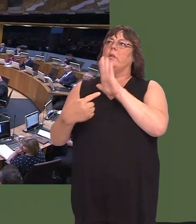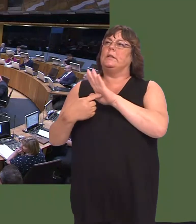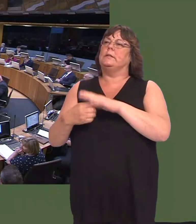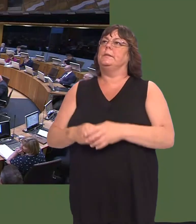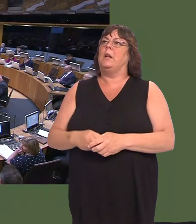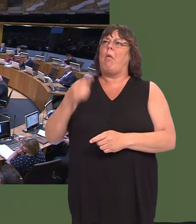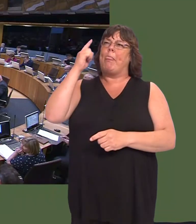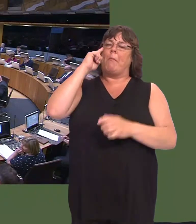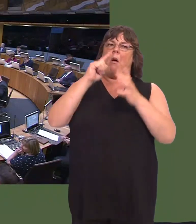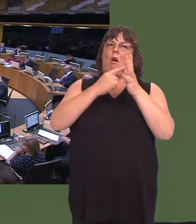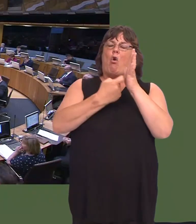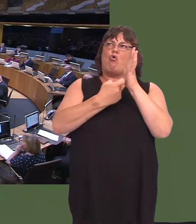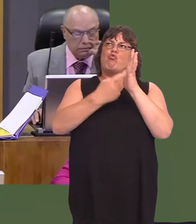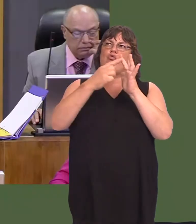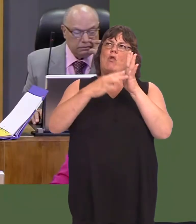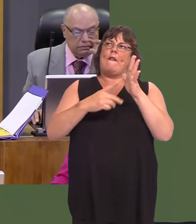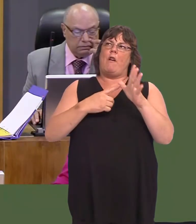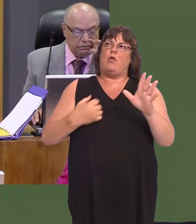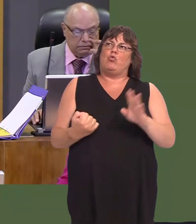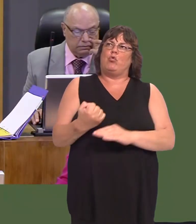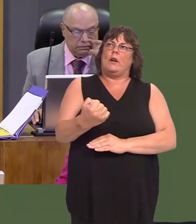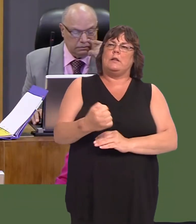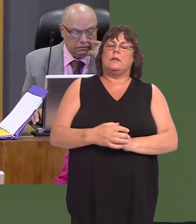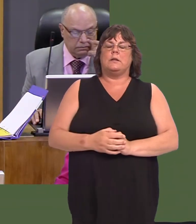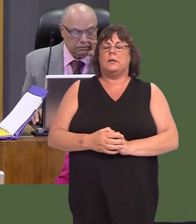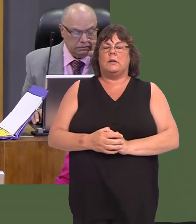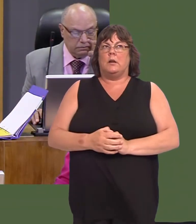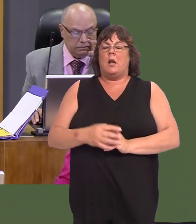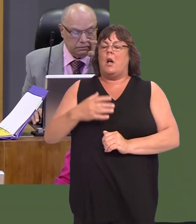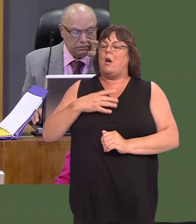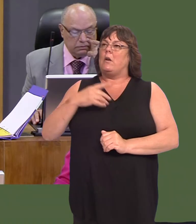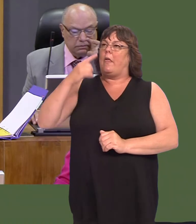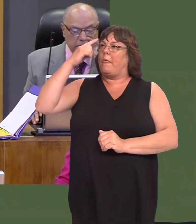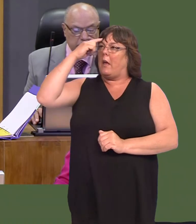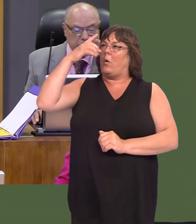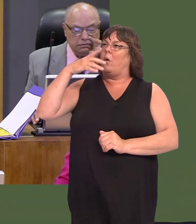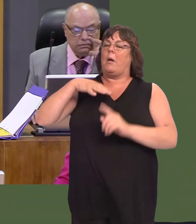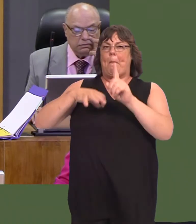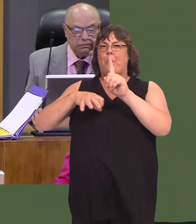in terms of Arrivaís services, I really think that we need to see a dramatic improvement